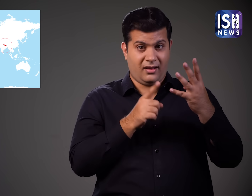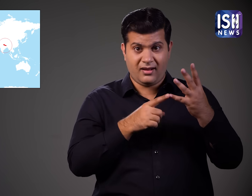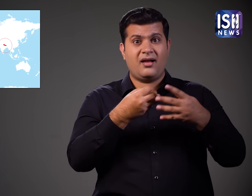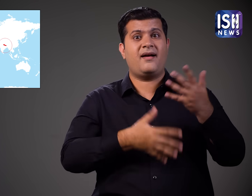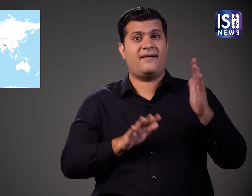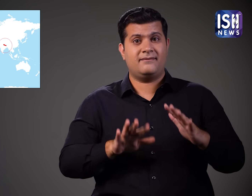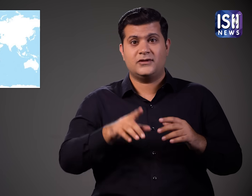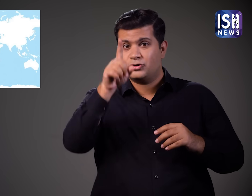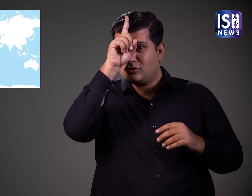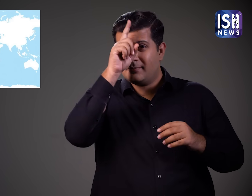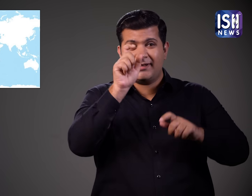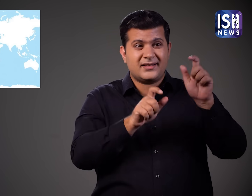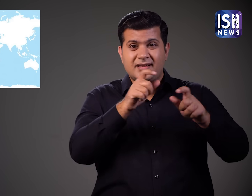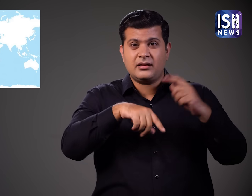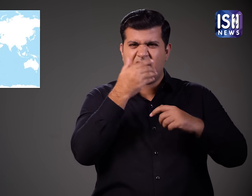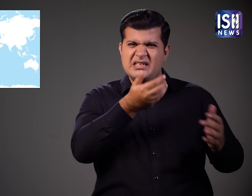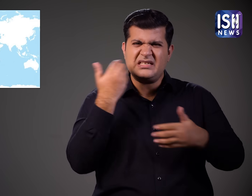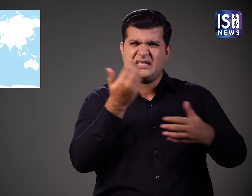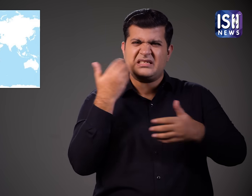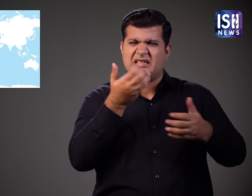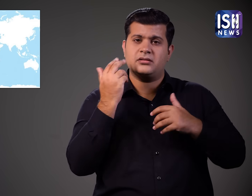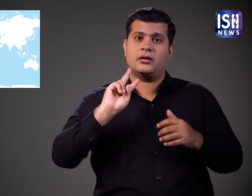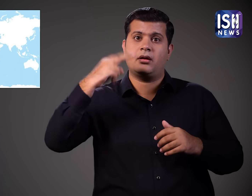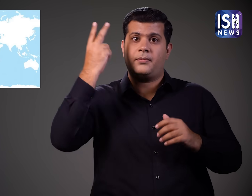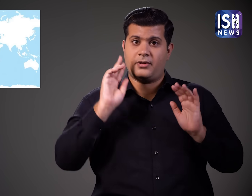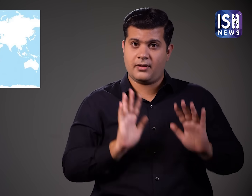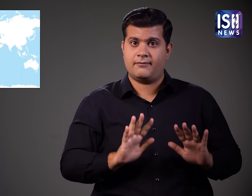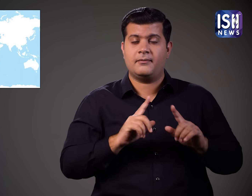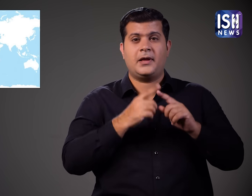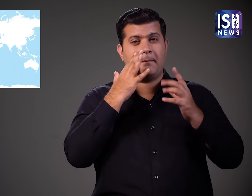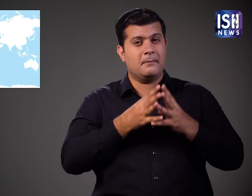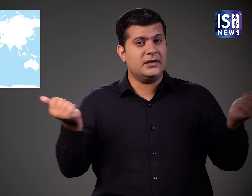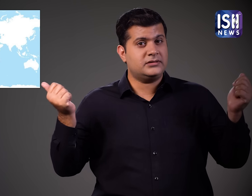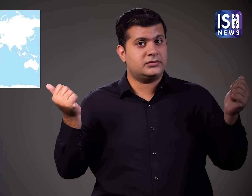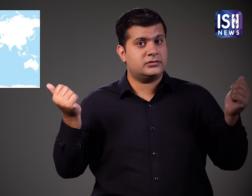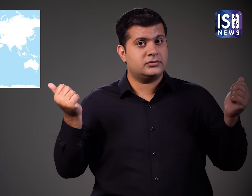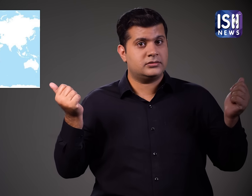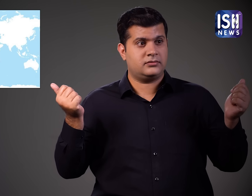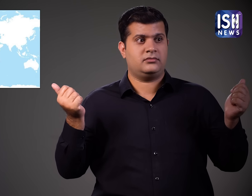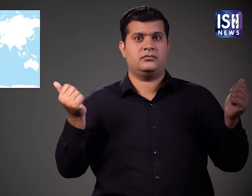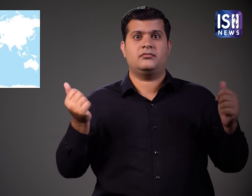Several Germans have been taken hostage and some are missing.